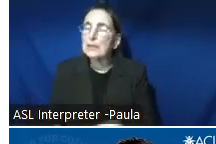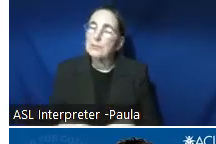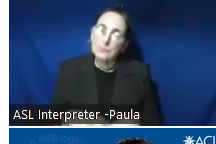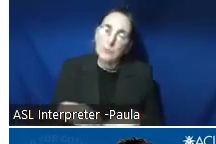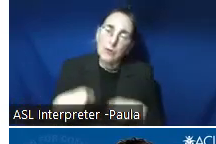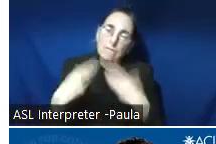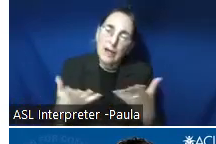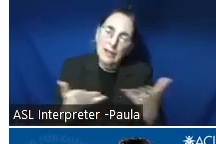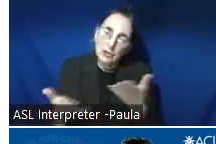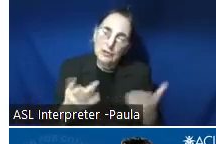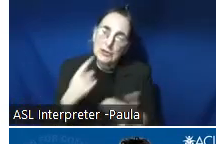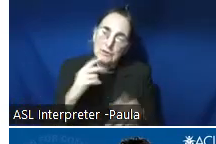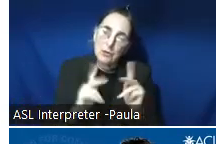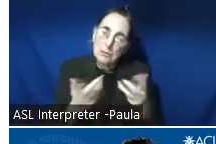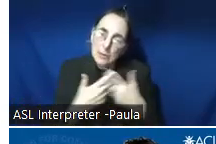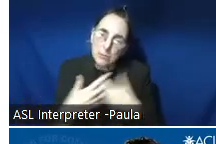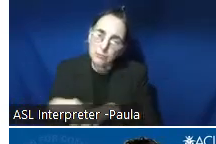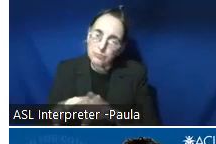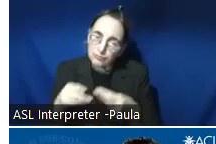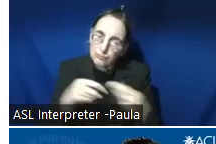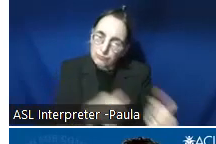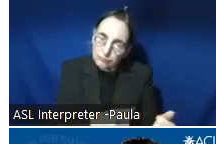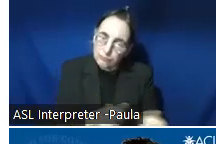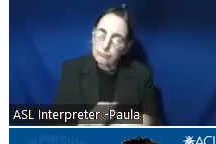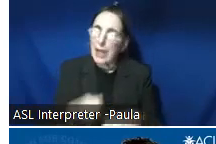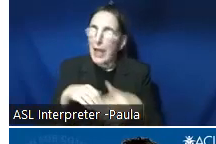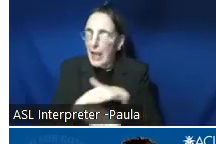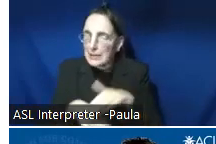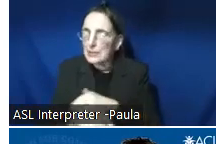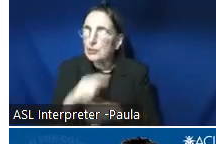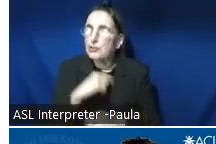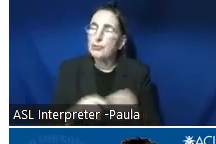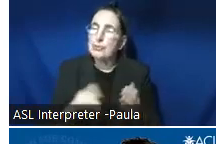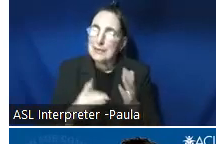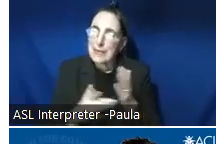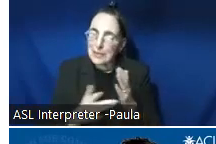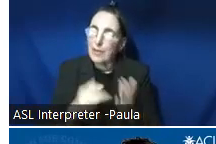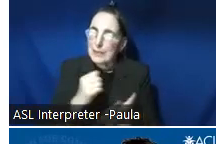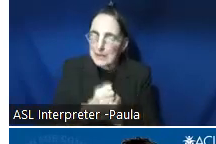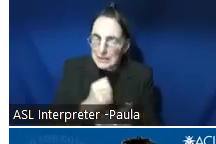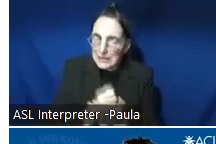experiencing homelessness, accessing an array of technical assistance customized to meet each selected states needs,